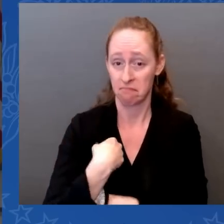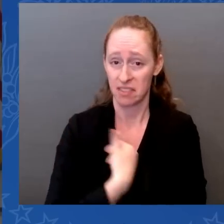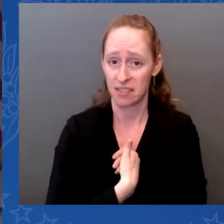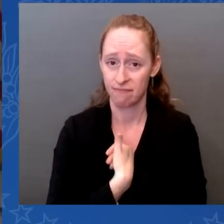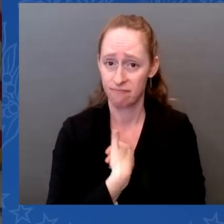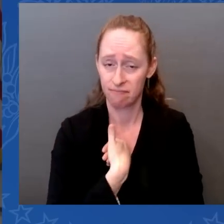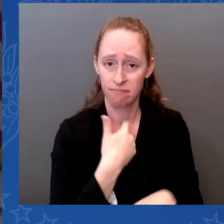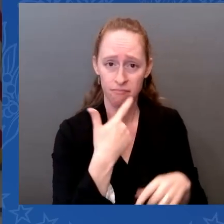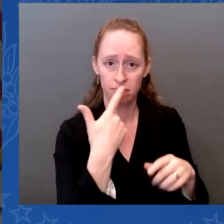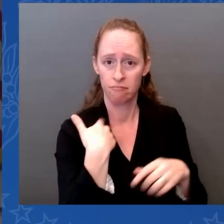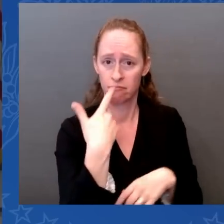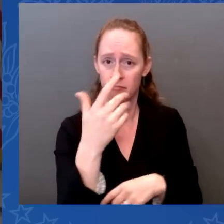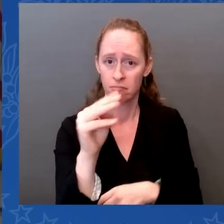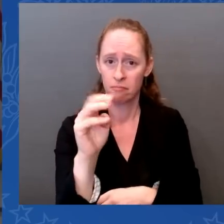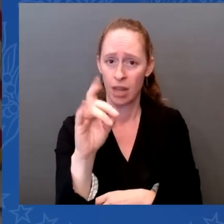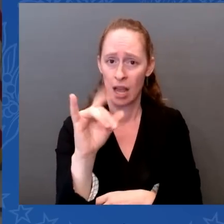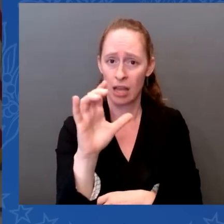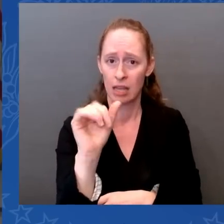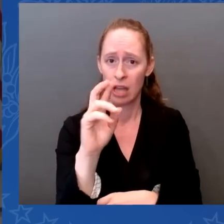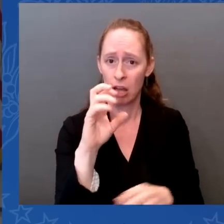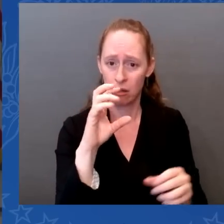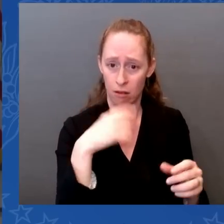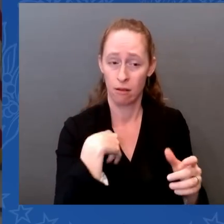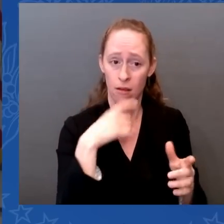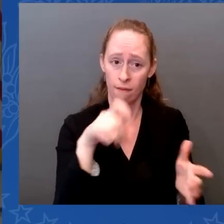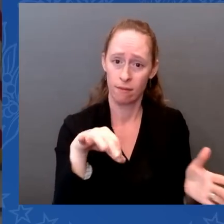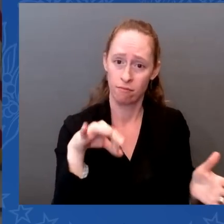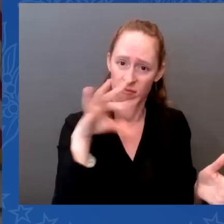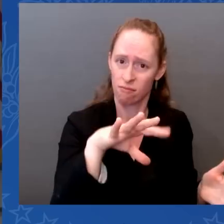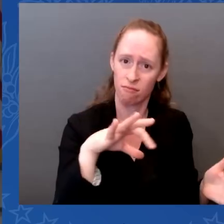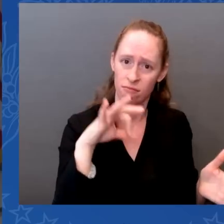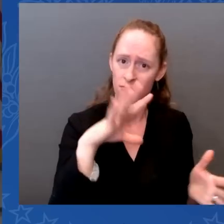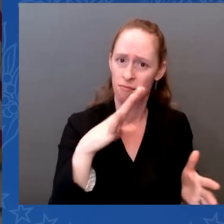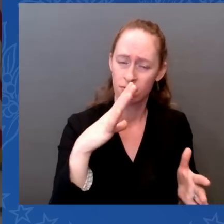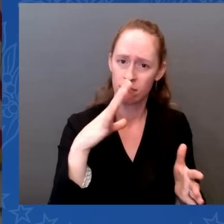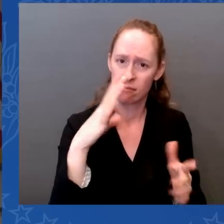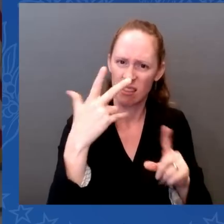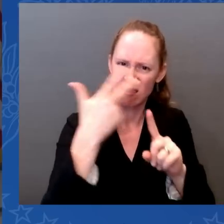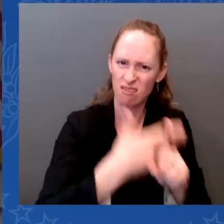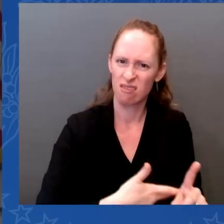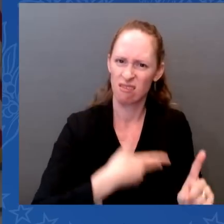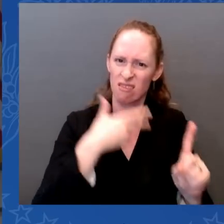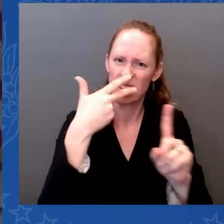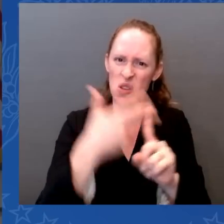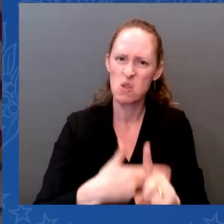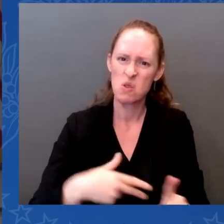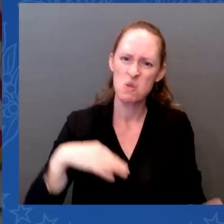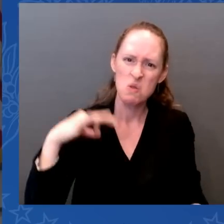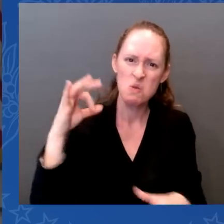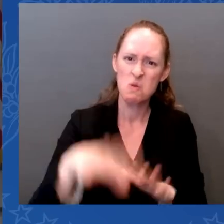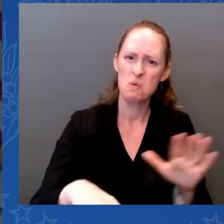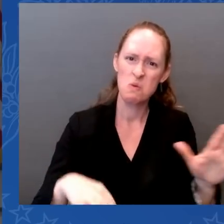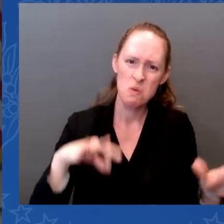But thanks to President Biden and Democrats in Congress to reforms in the Inflation Reduction Act